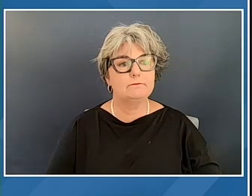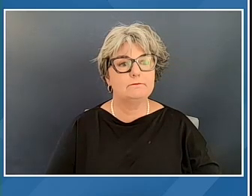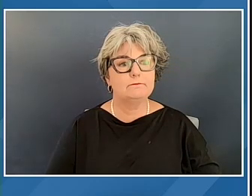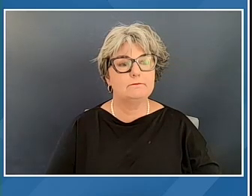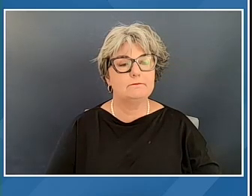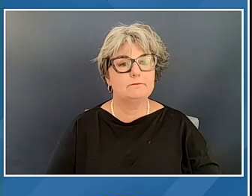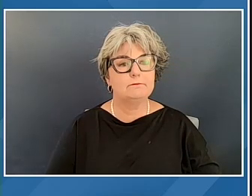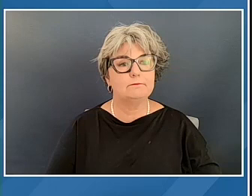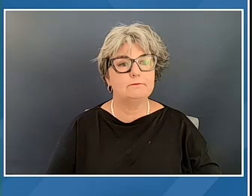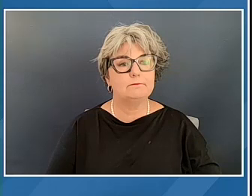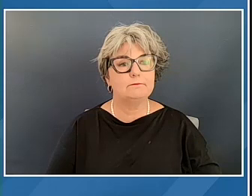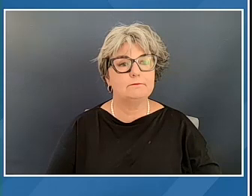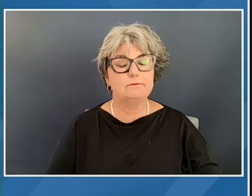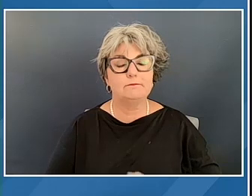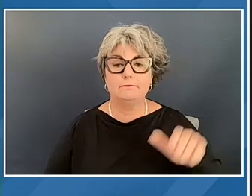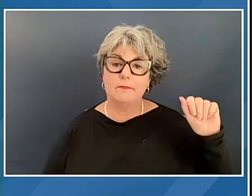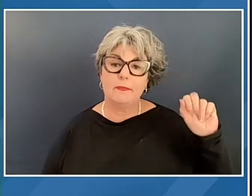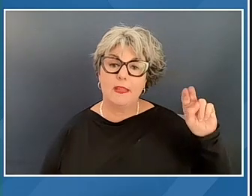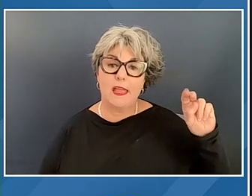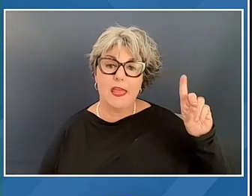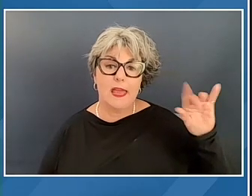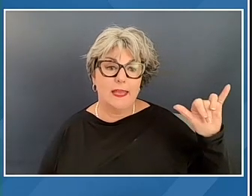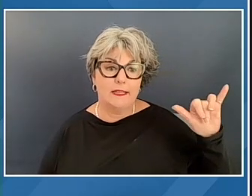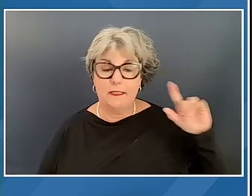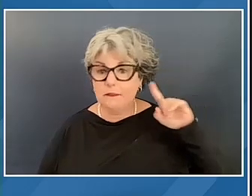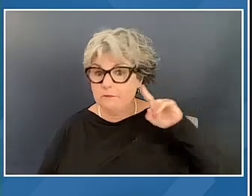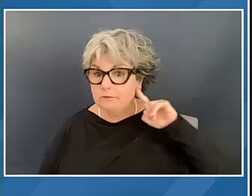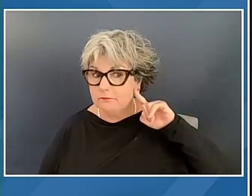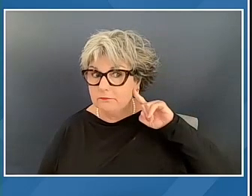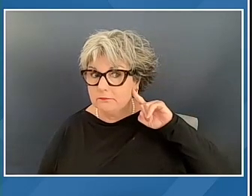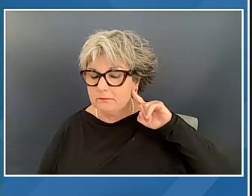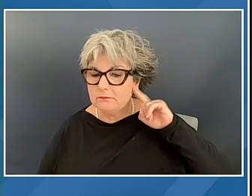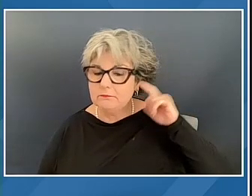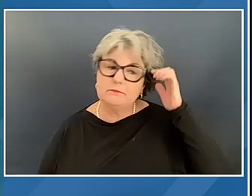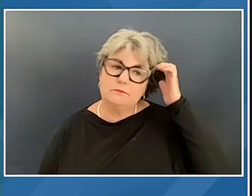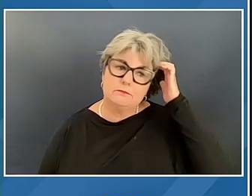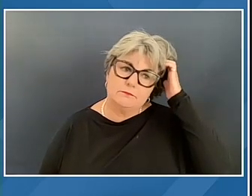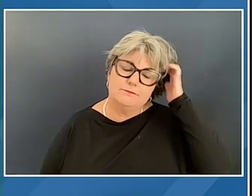Andi, can you hear me now? Yes. Wonderful. Well, wonderful.